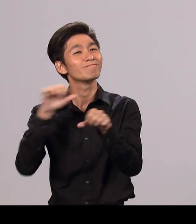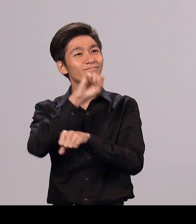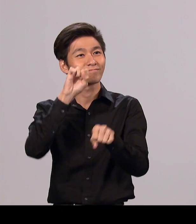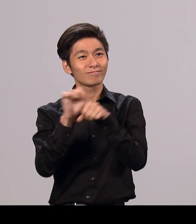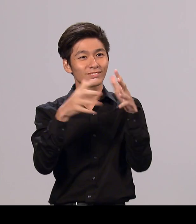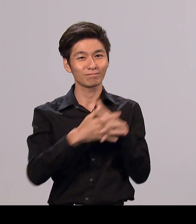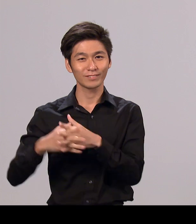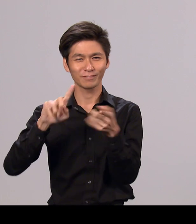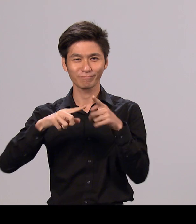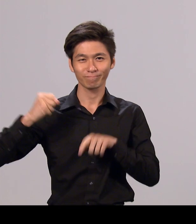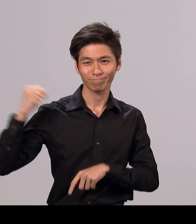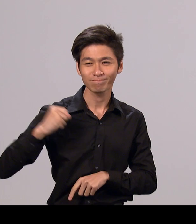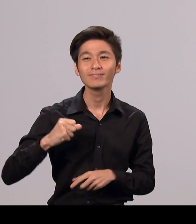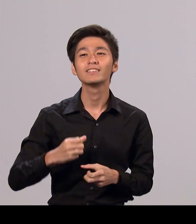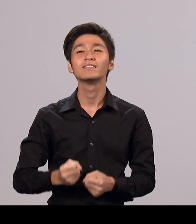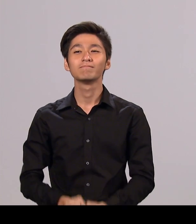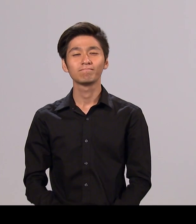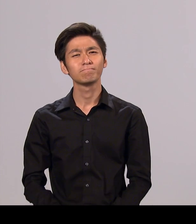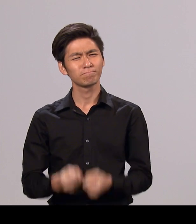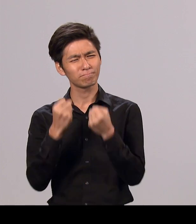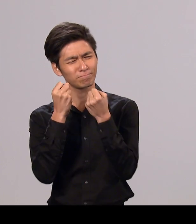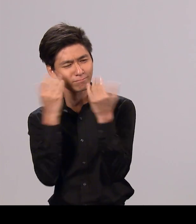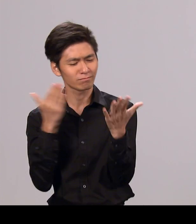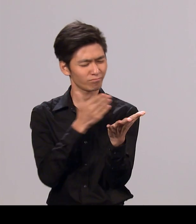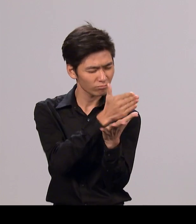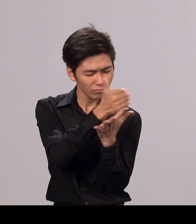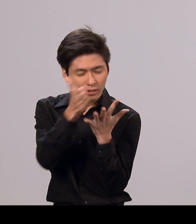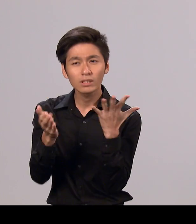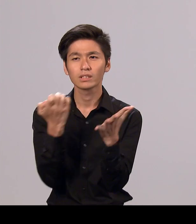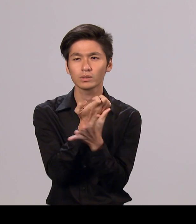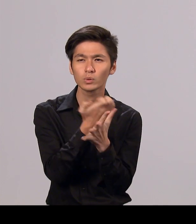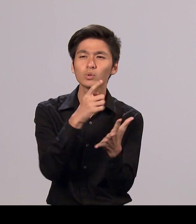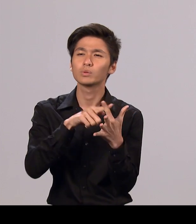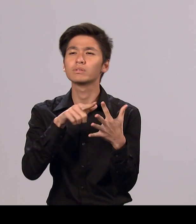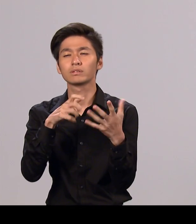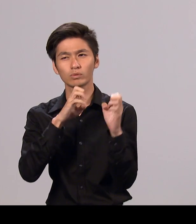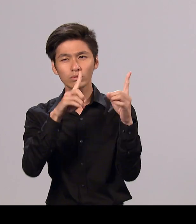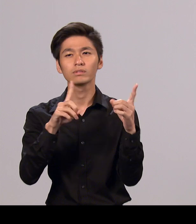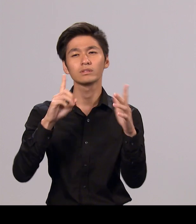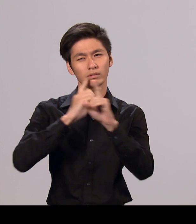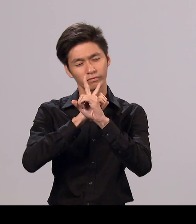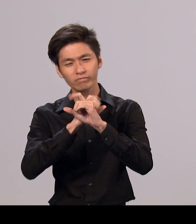spanning many areas: economics, education, defence, security, people to people ties.